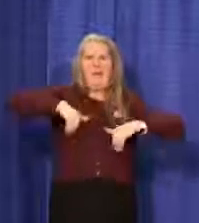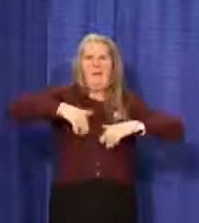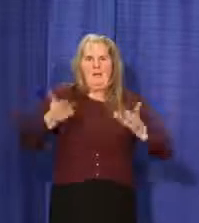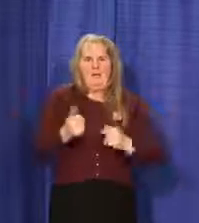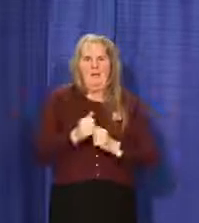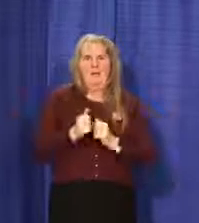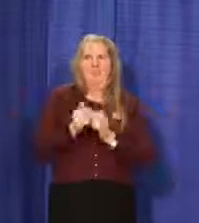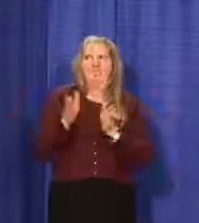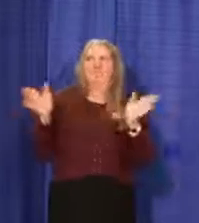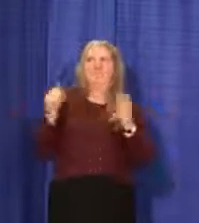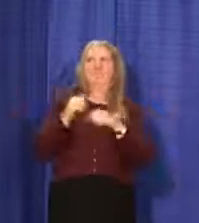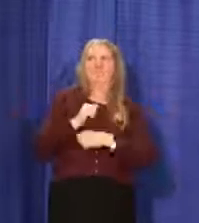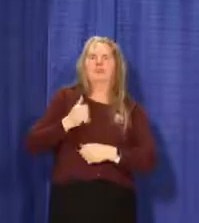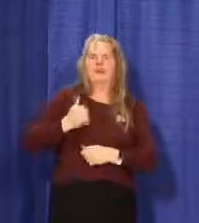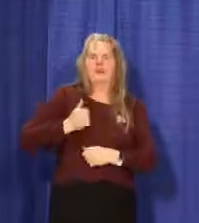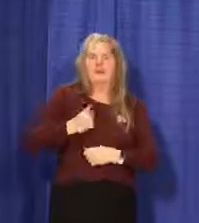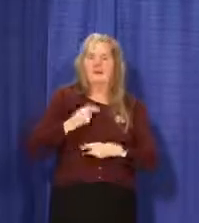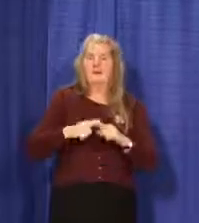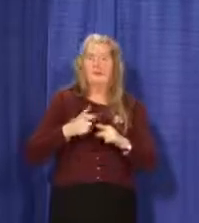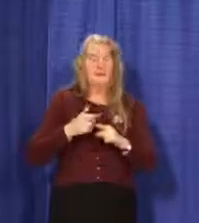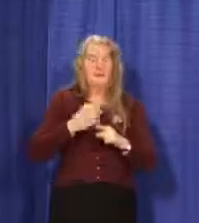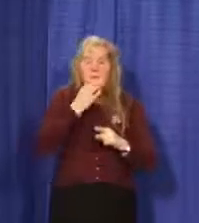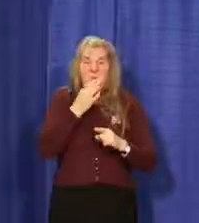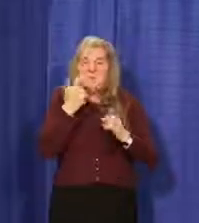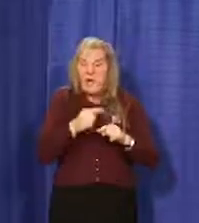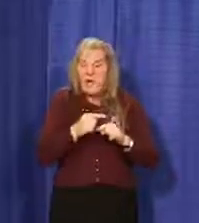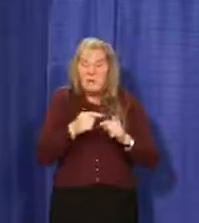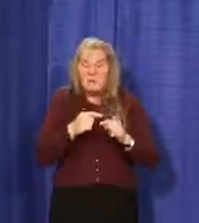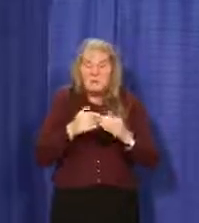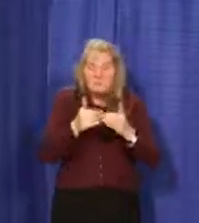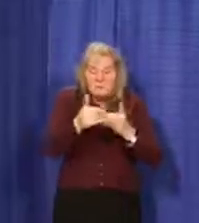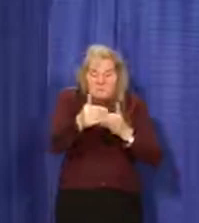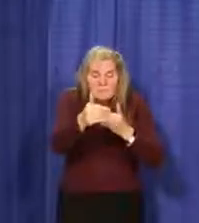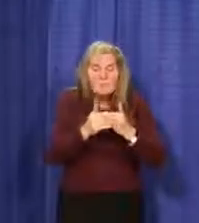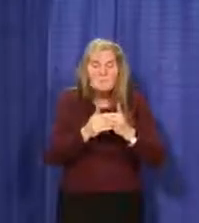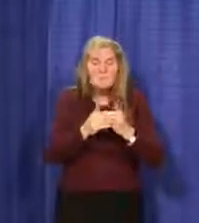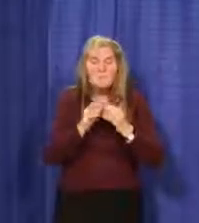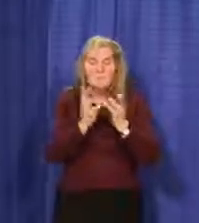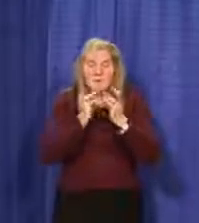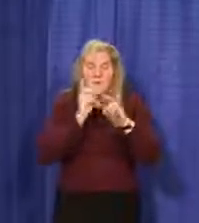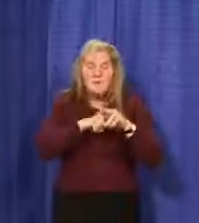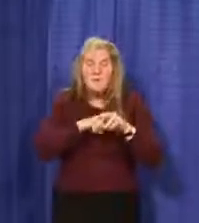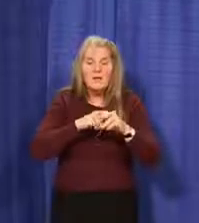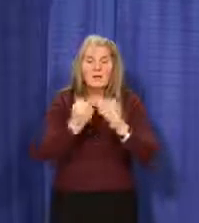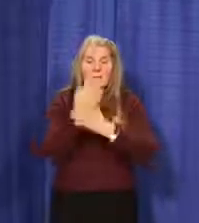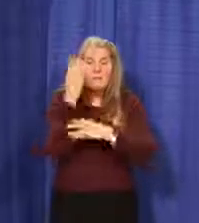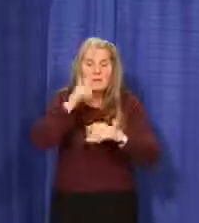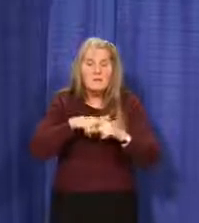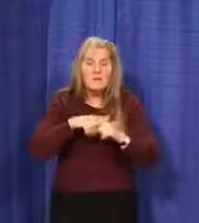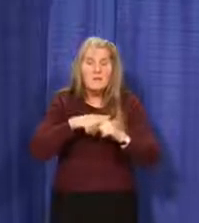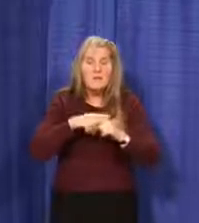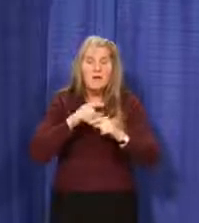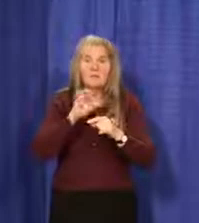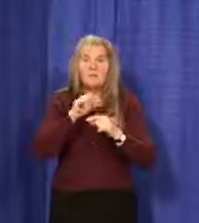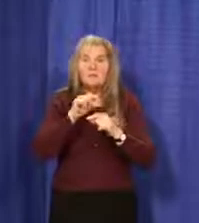It is quite possible we will see it arrive, if not this month then later on in the winter or even in the spring.